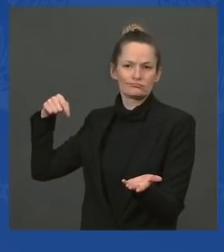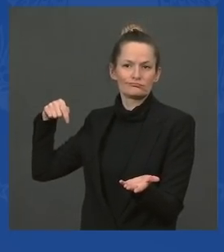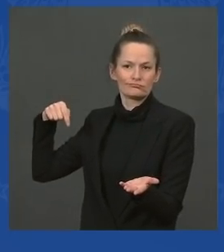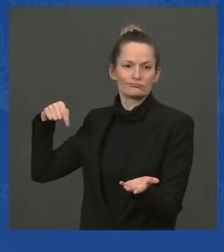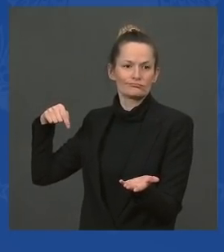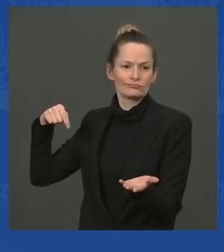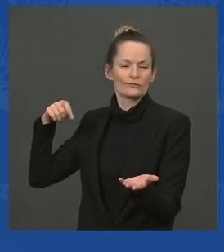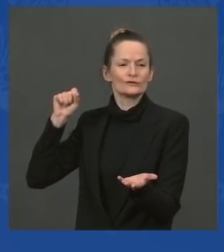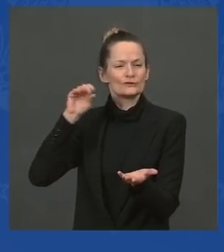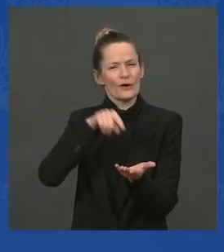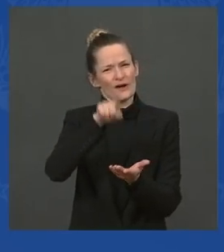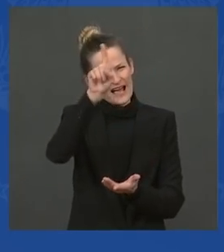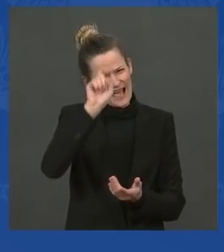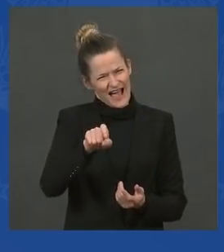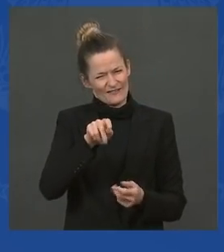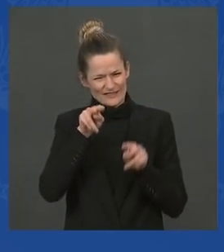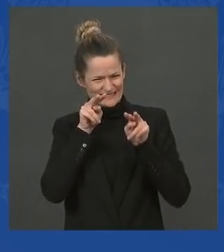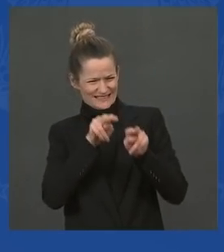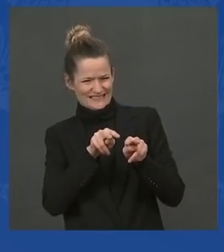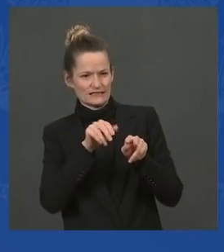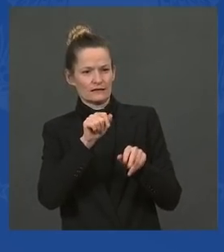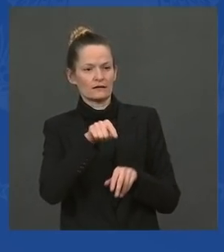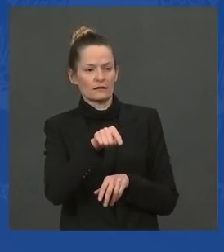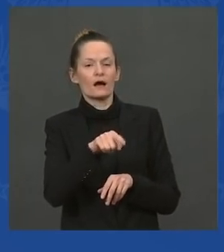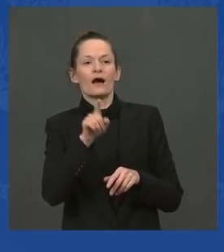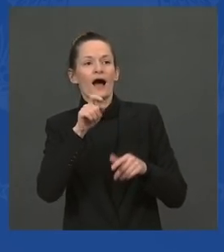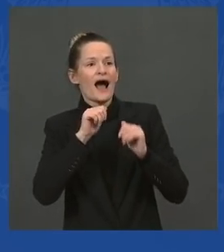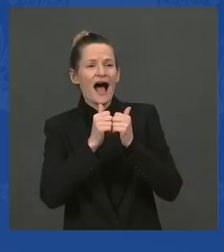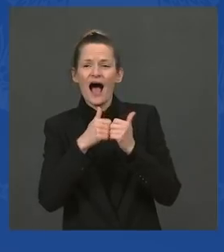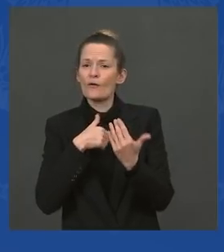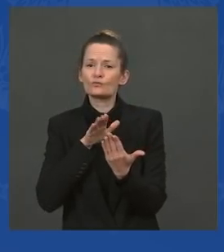to lower oil prices and, ultimately, to -- to the price you pay at the pump.